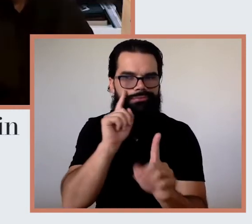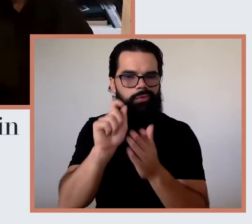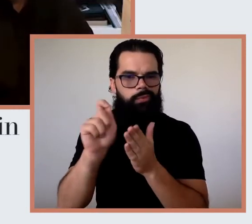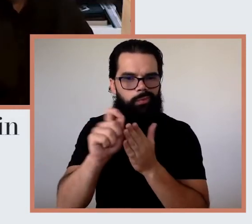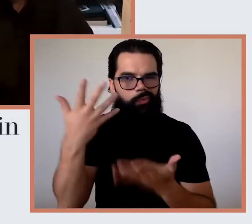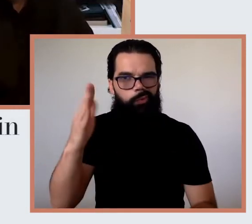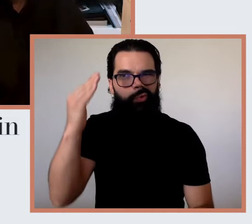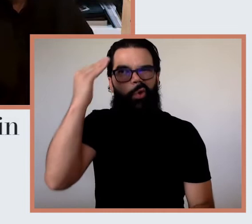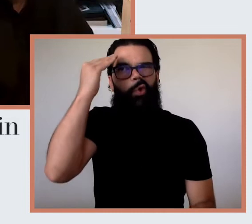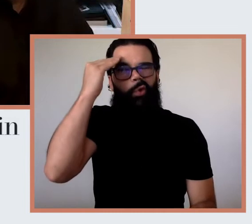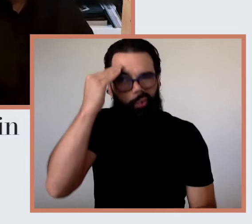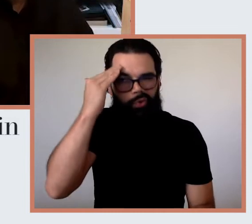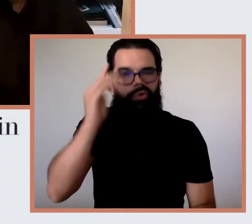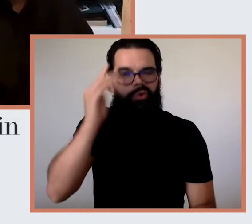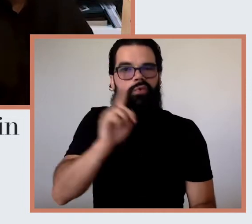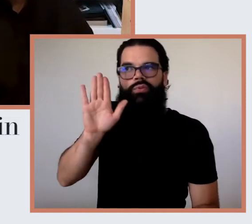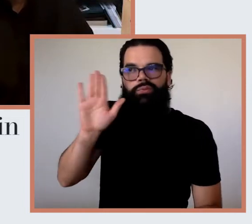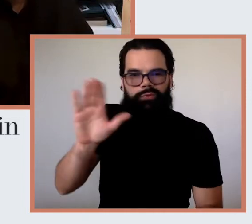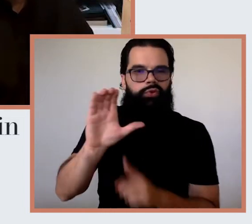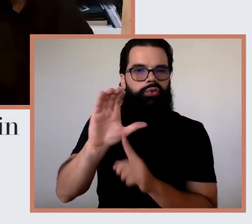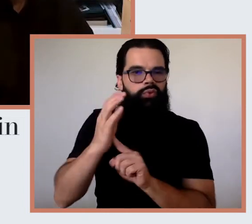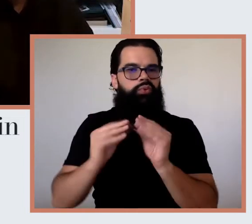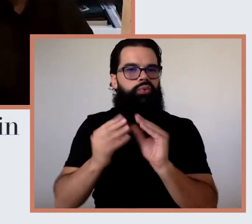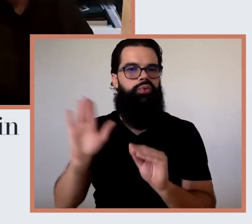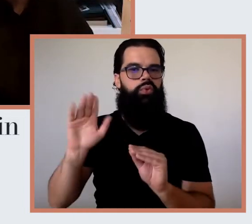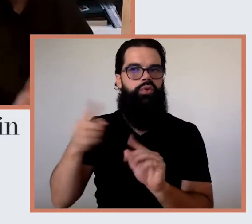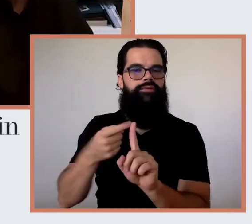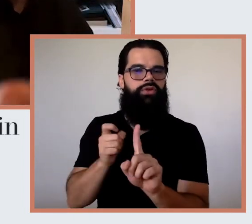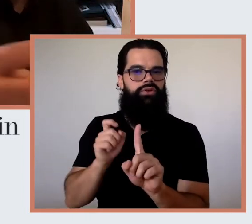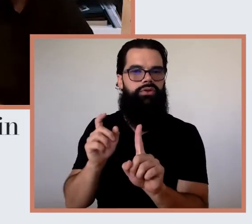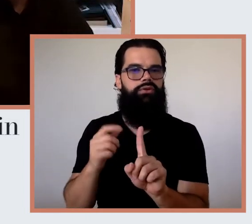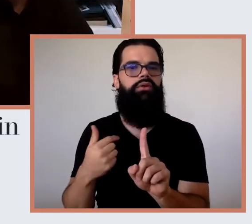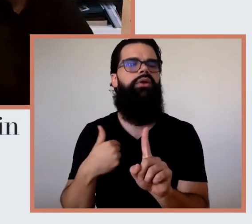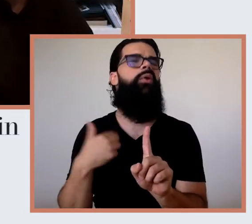Why shouldn't a deaf writer who knows story, write a story? So I would say that the other side of that is